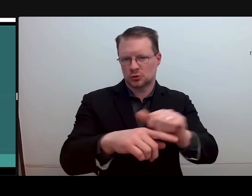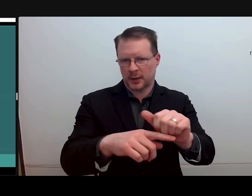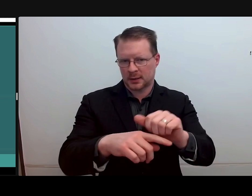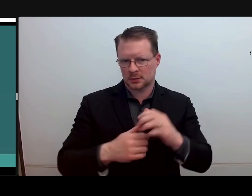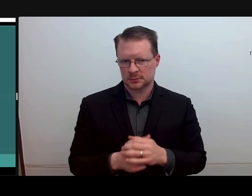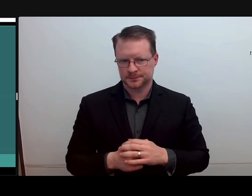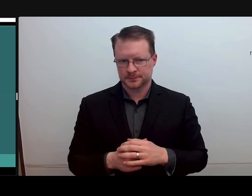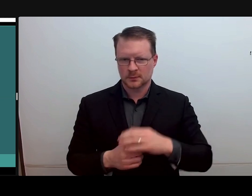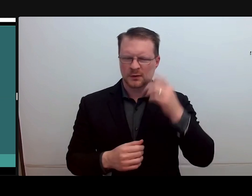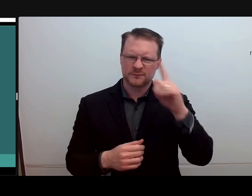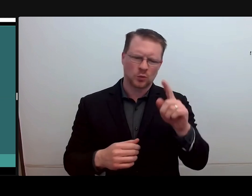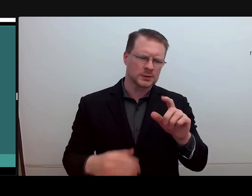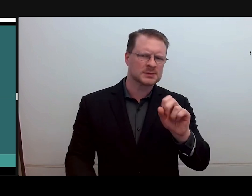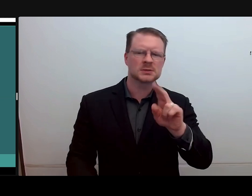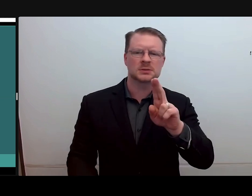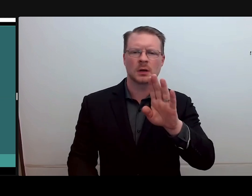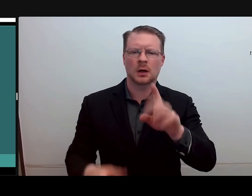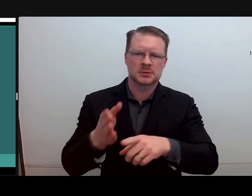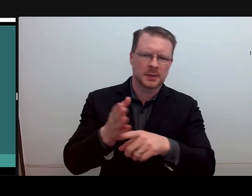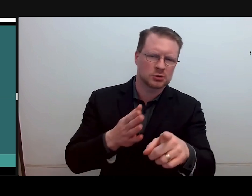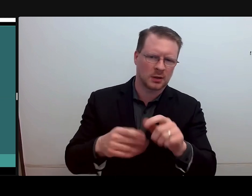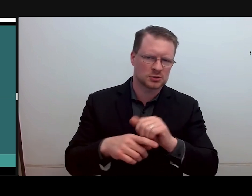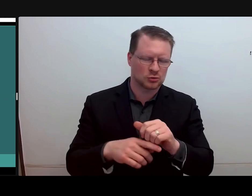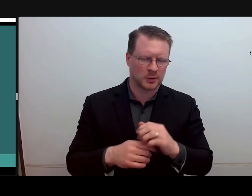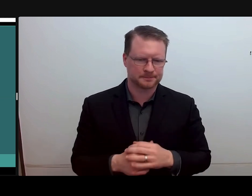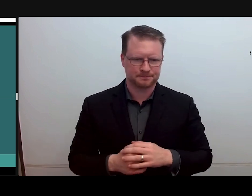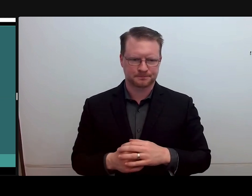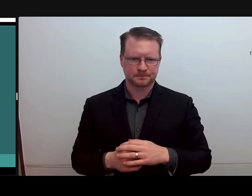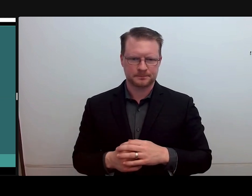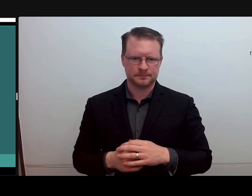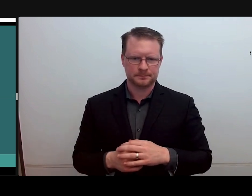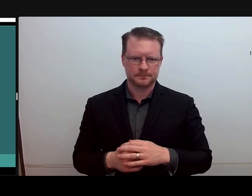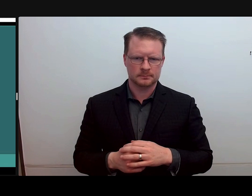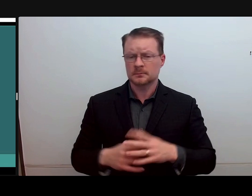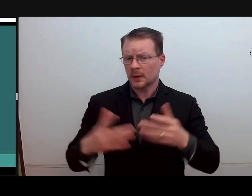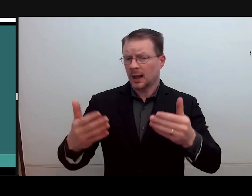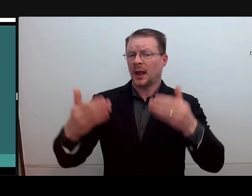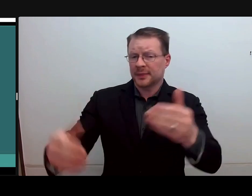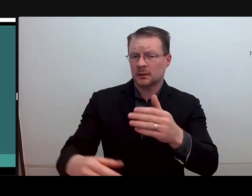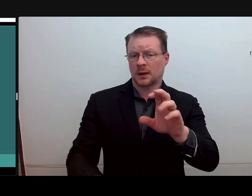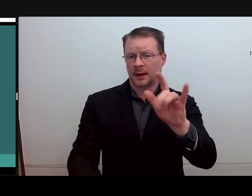pursue that additional training as well, especially for those who are doing subspecialty training.